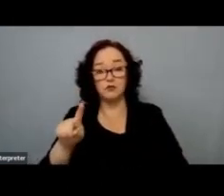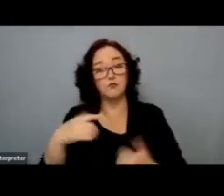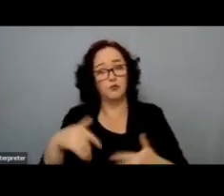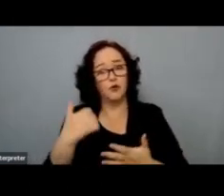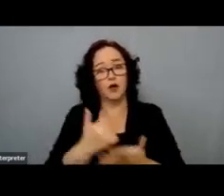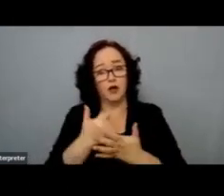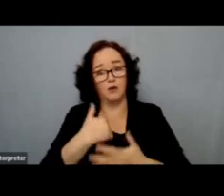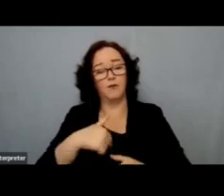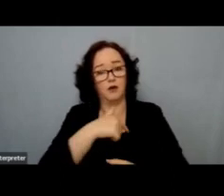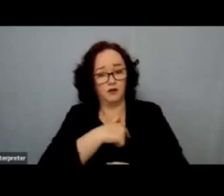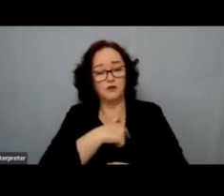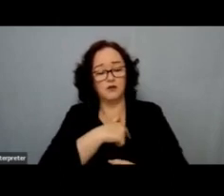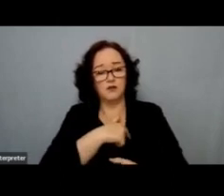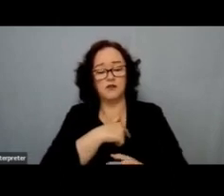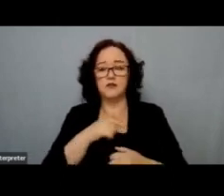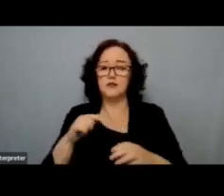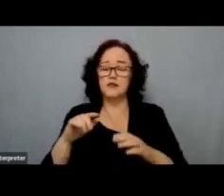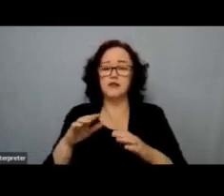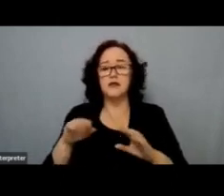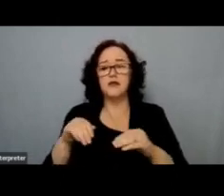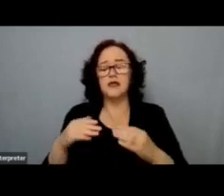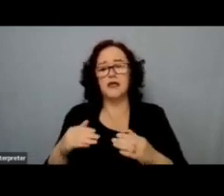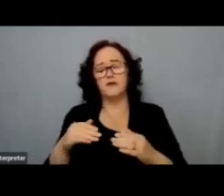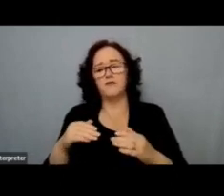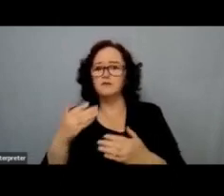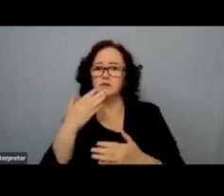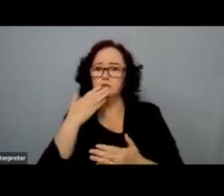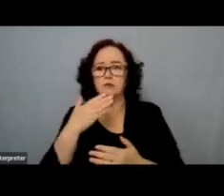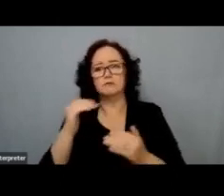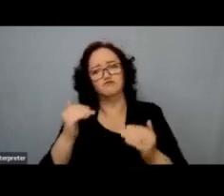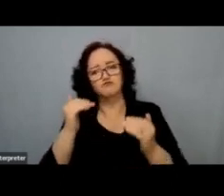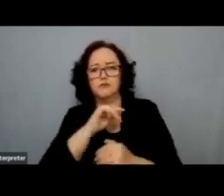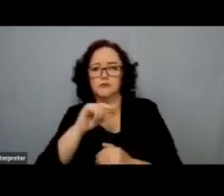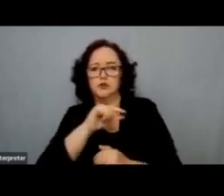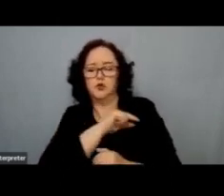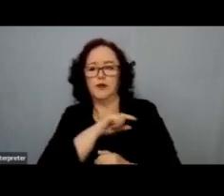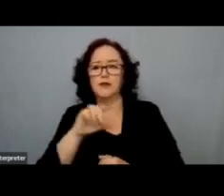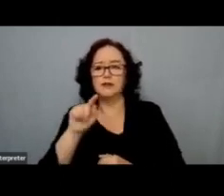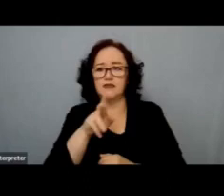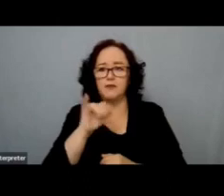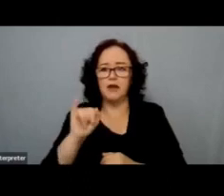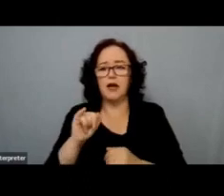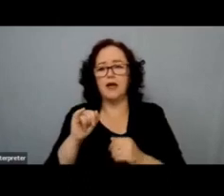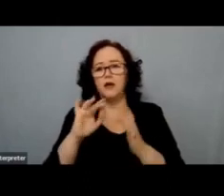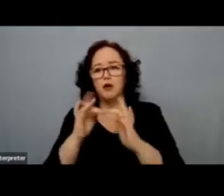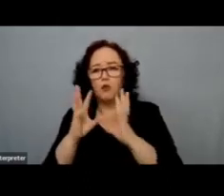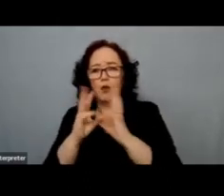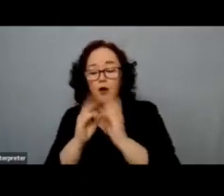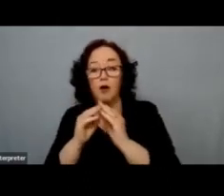quality TBI TARC webinars. Also, if you have any suggestions of how we can improve these